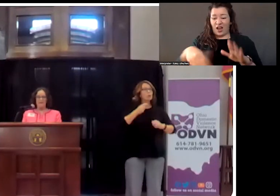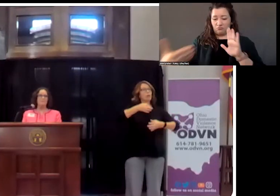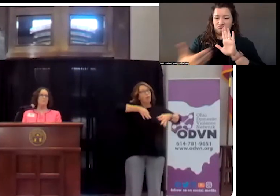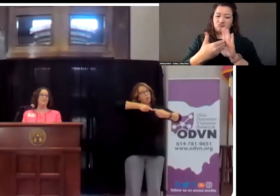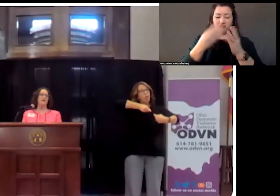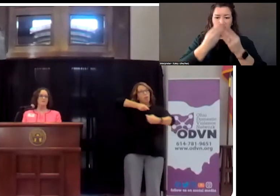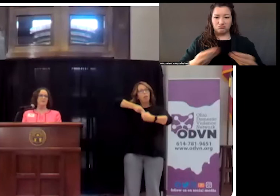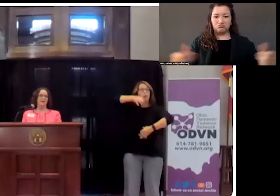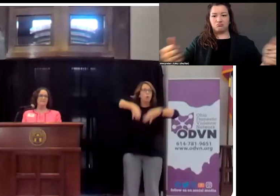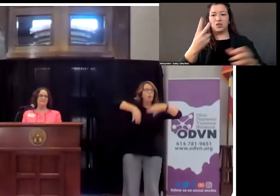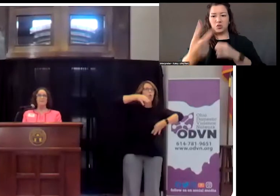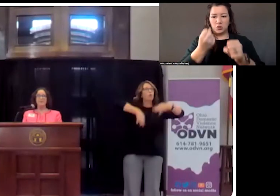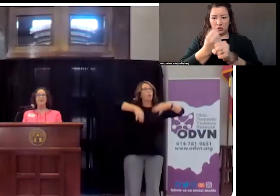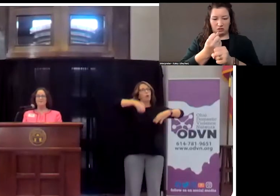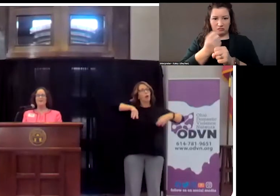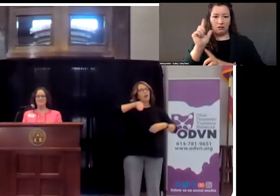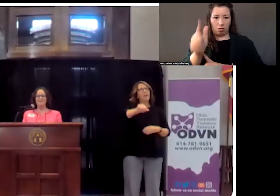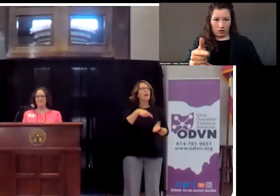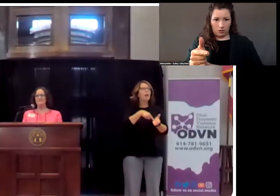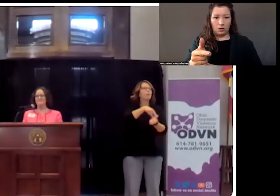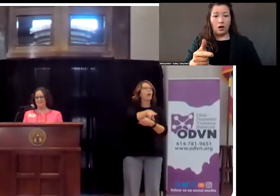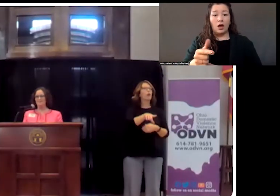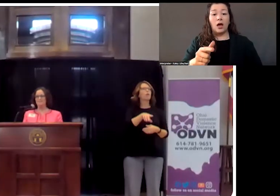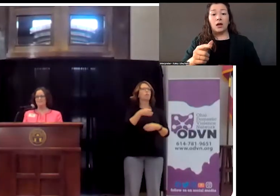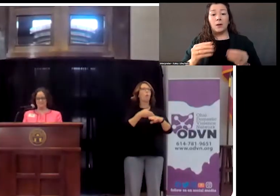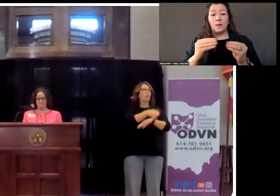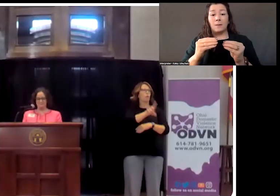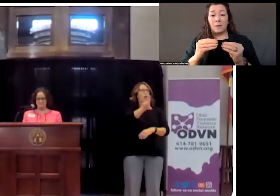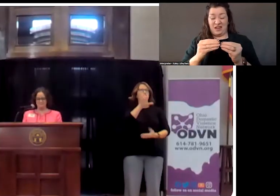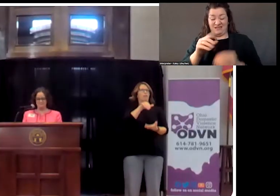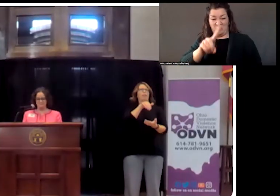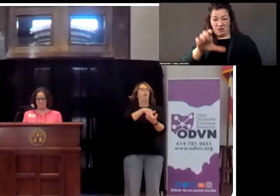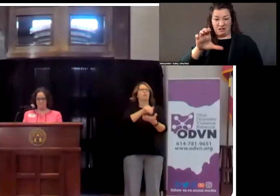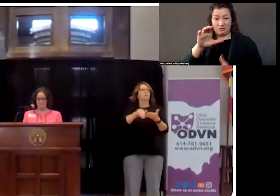and more than 100,000, more than $100,000 in legal bills.